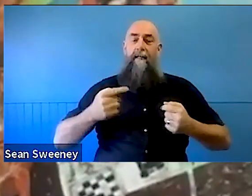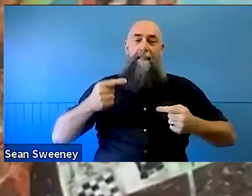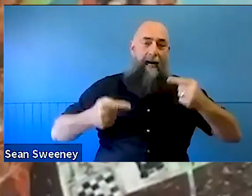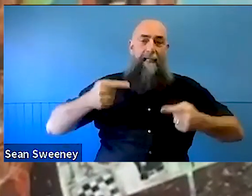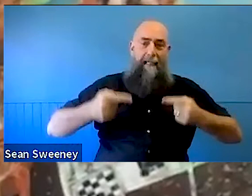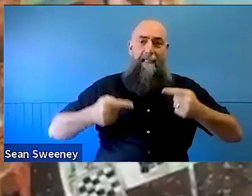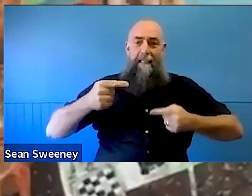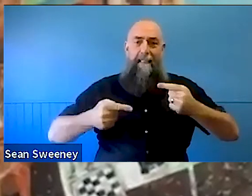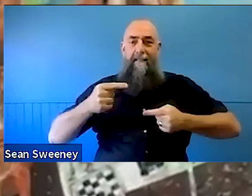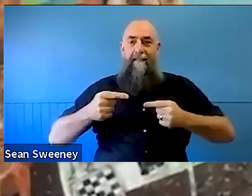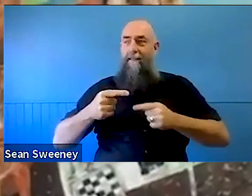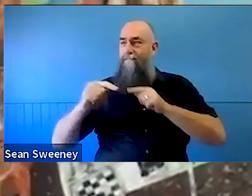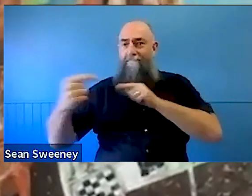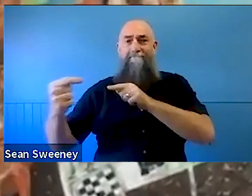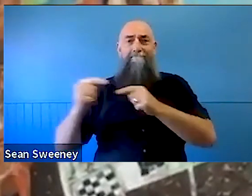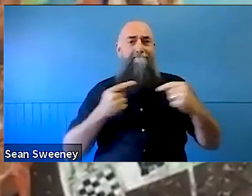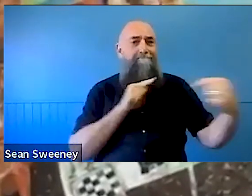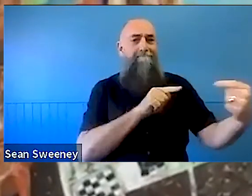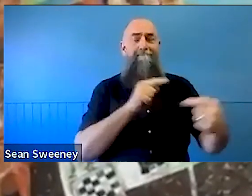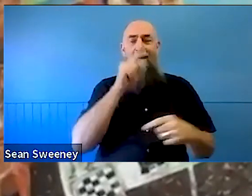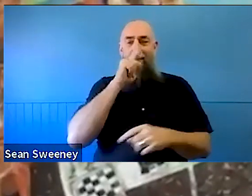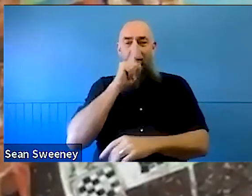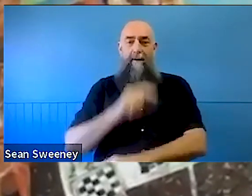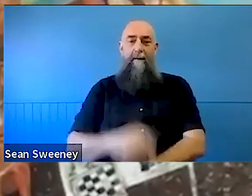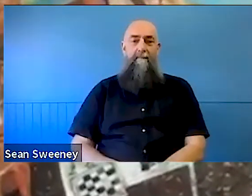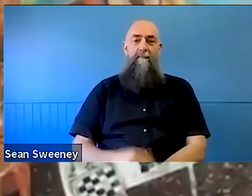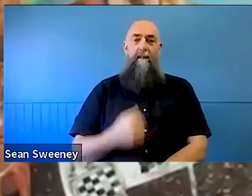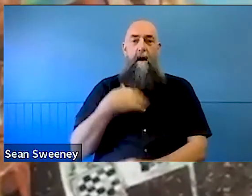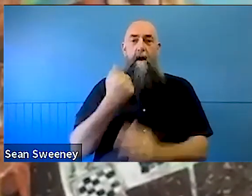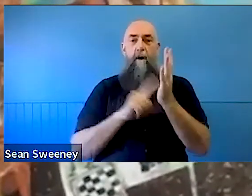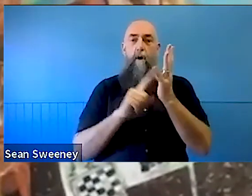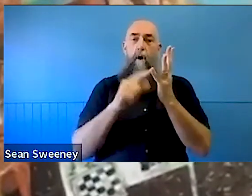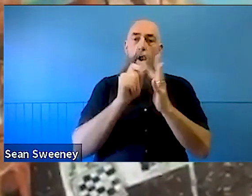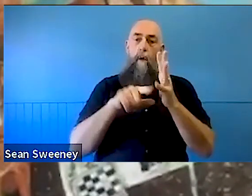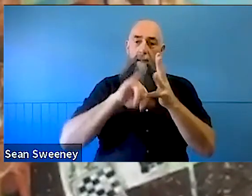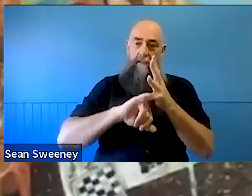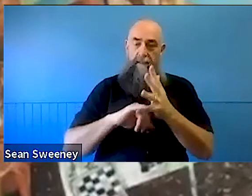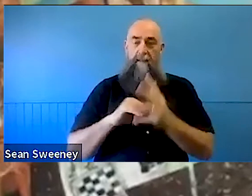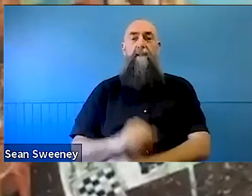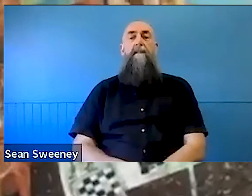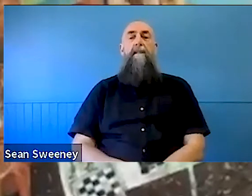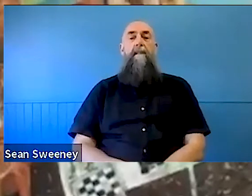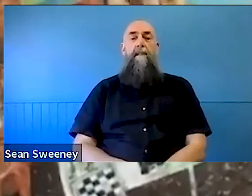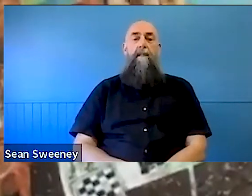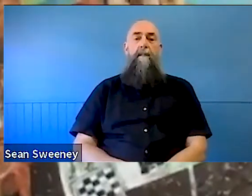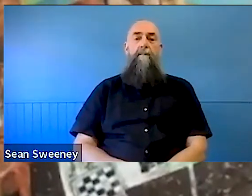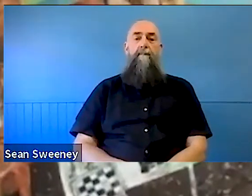I have chronic pain and use a wheelchair on and off.